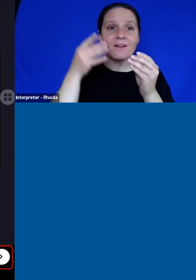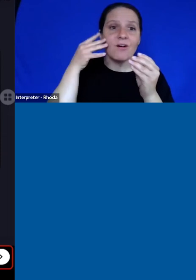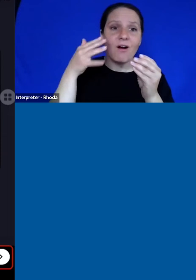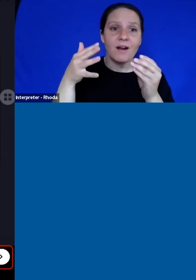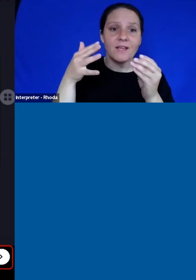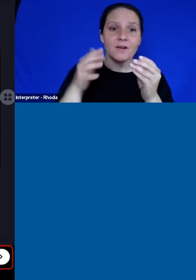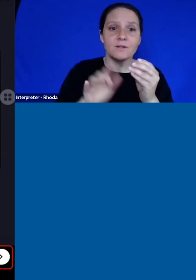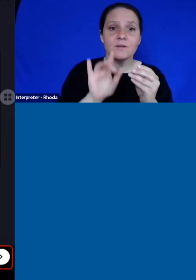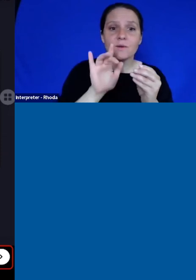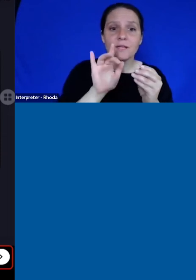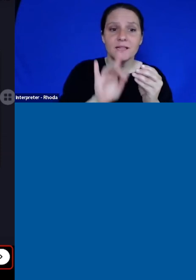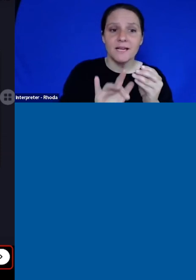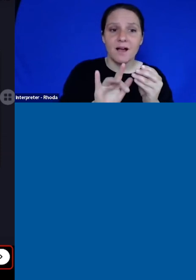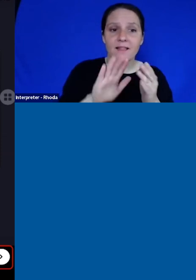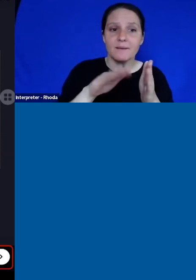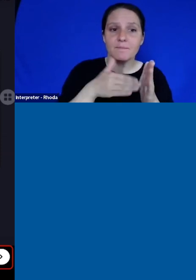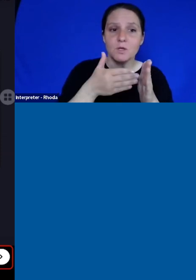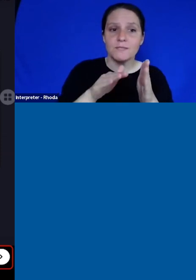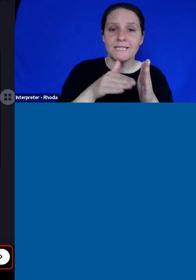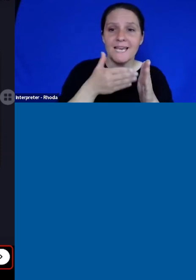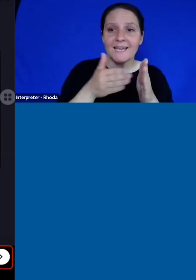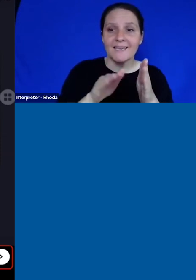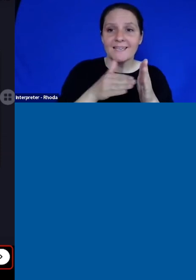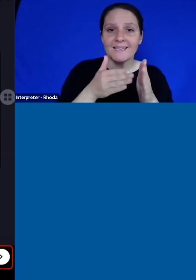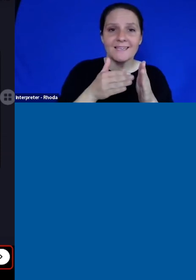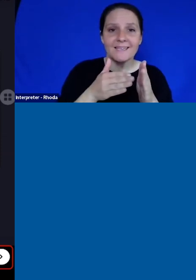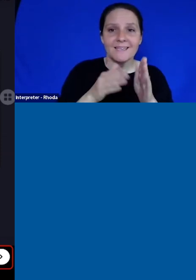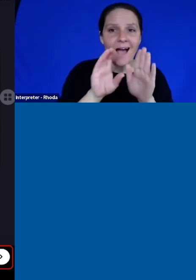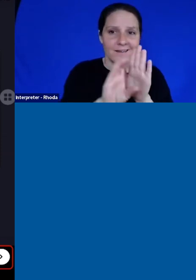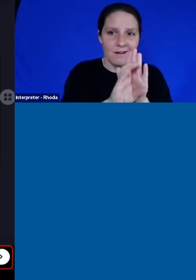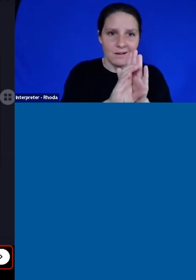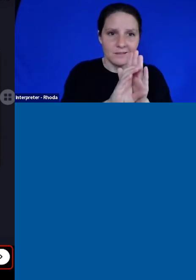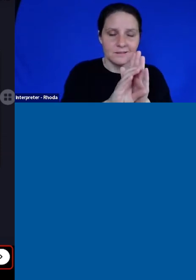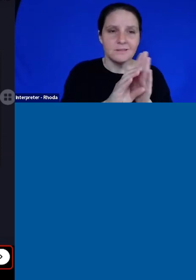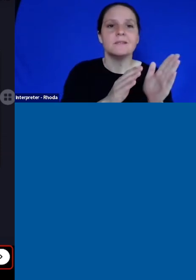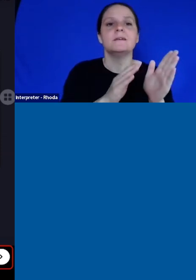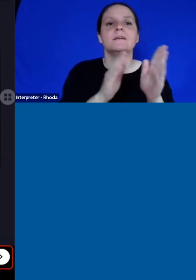and then in screenshot number two, I have a number one labeled at the bottom,